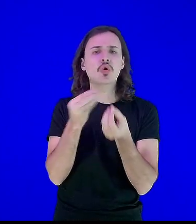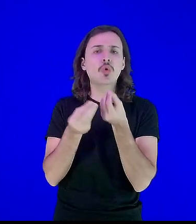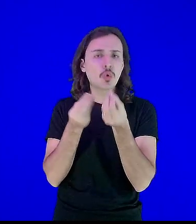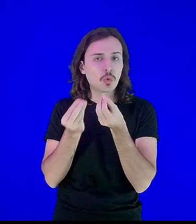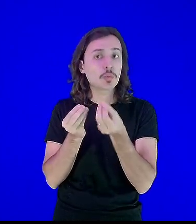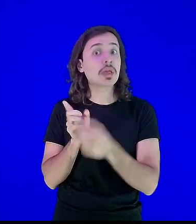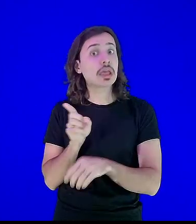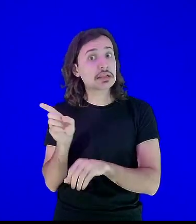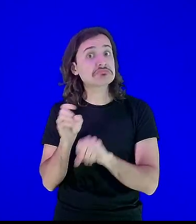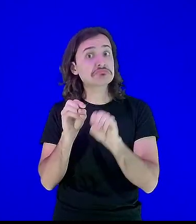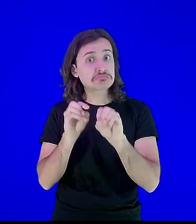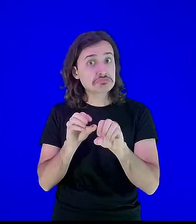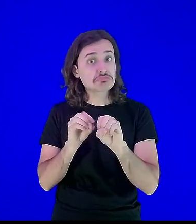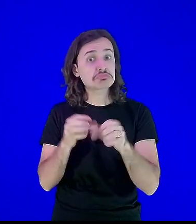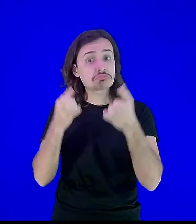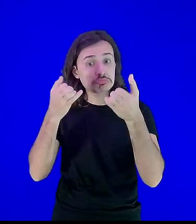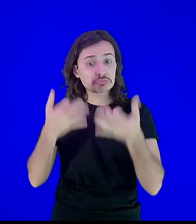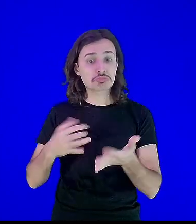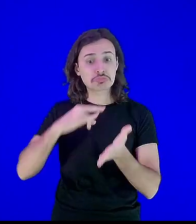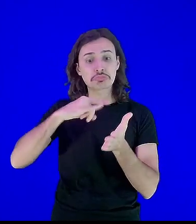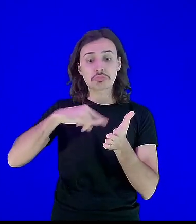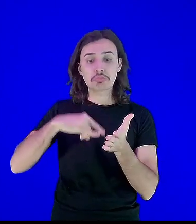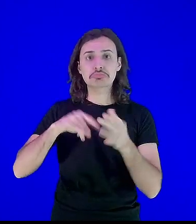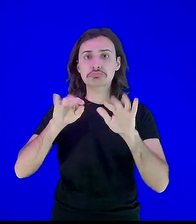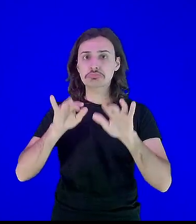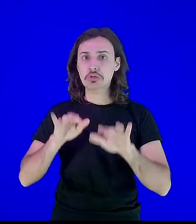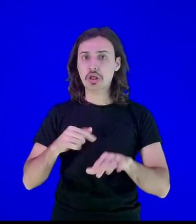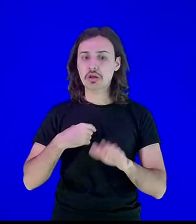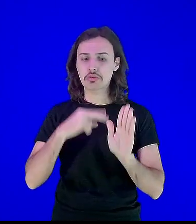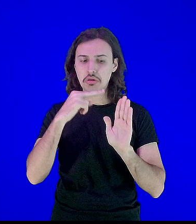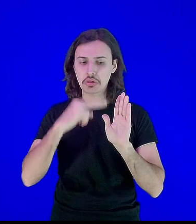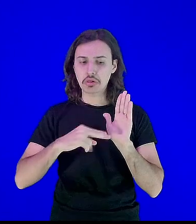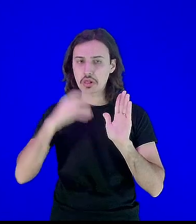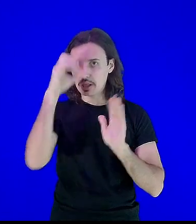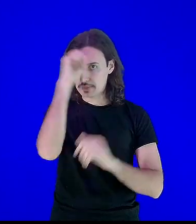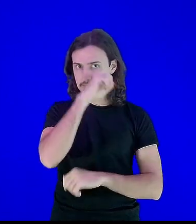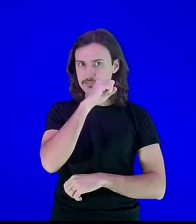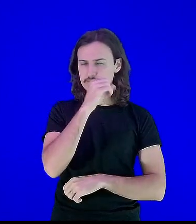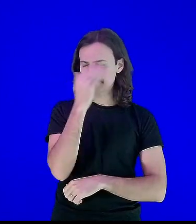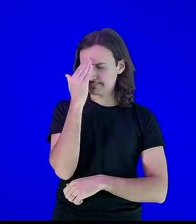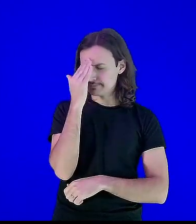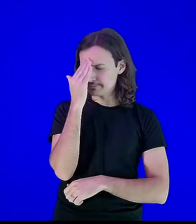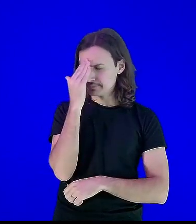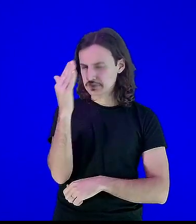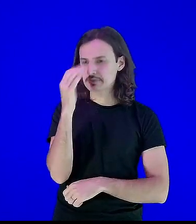and, now, what about the future of LetraSinal?